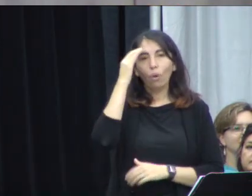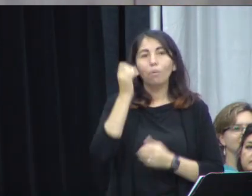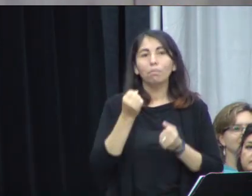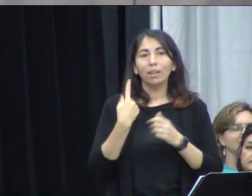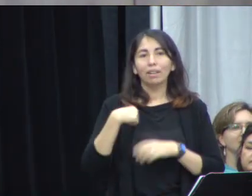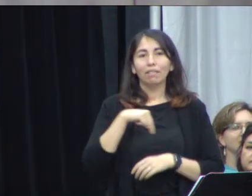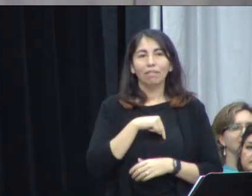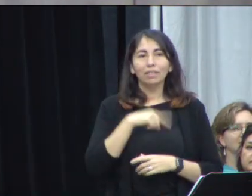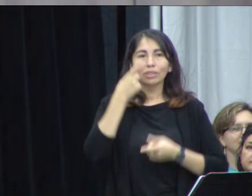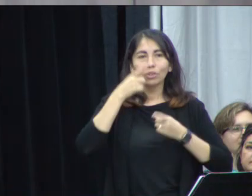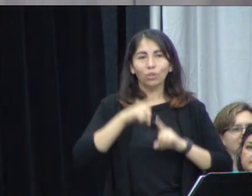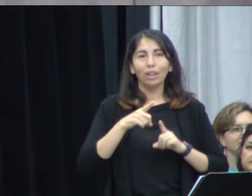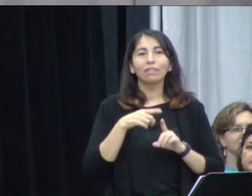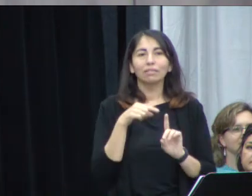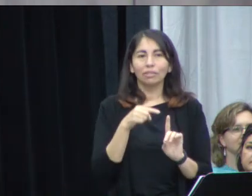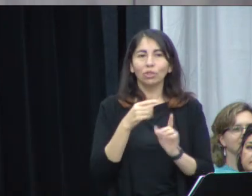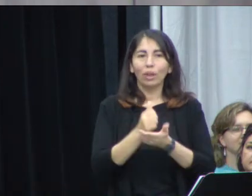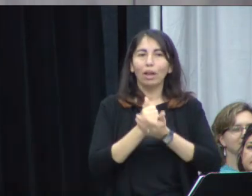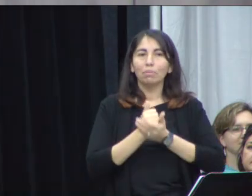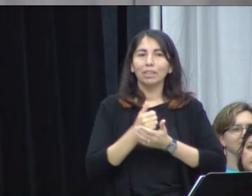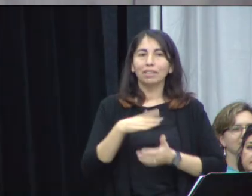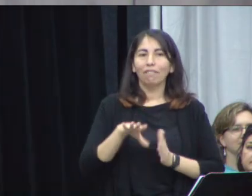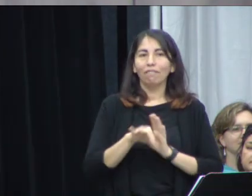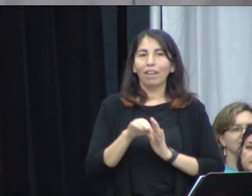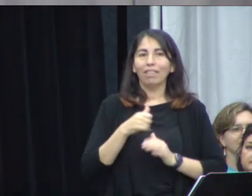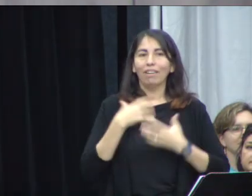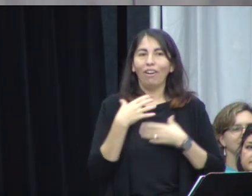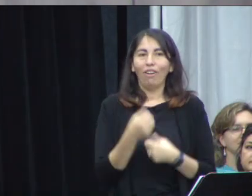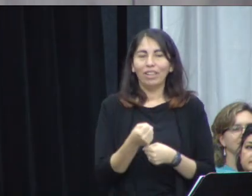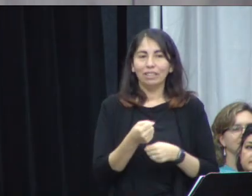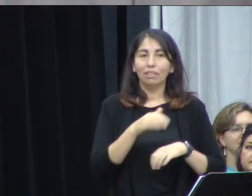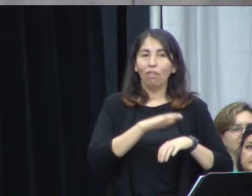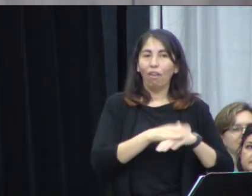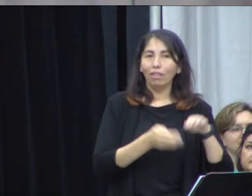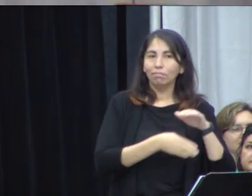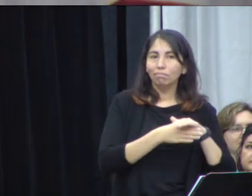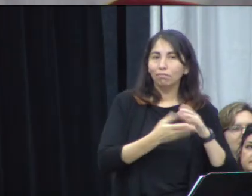you helped us find our confidence on and off the field. You are the best coach I have ever had.